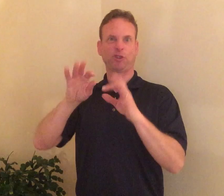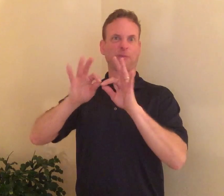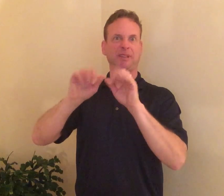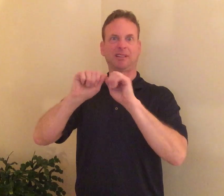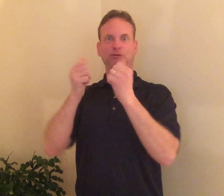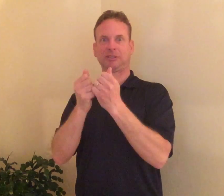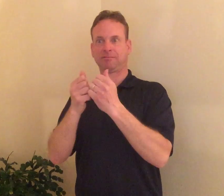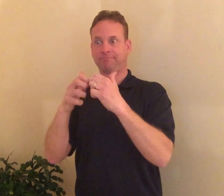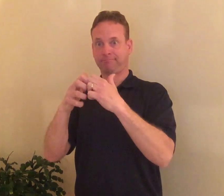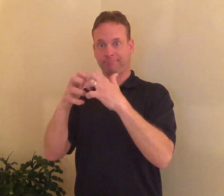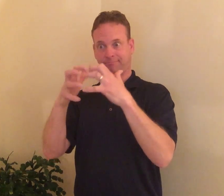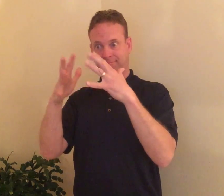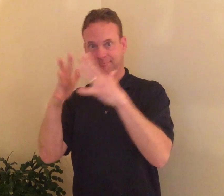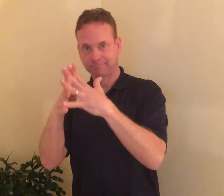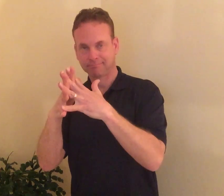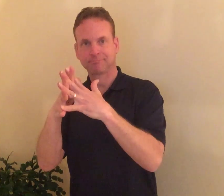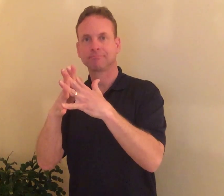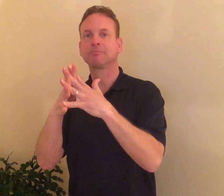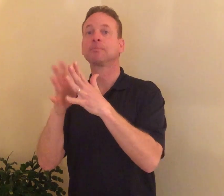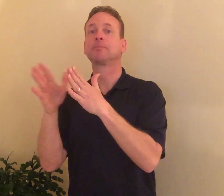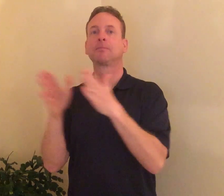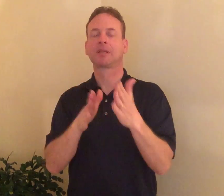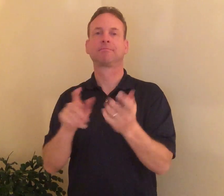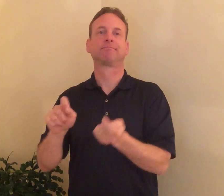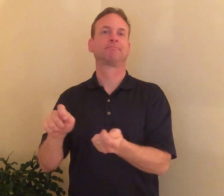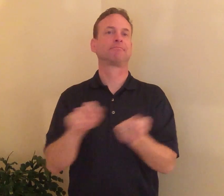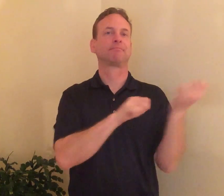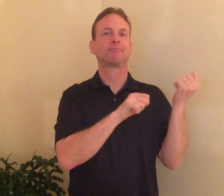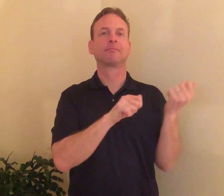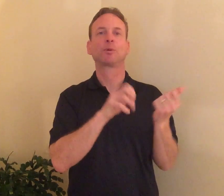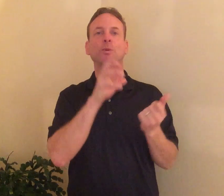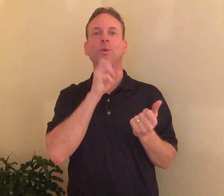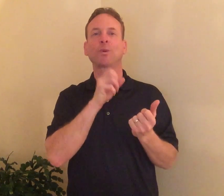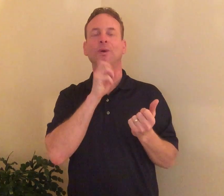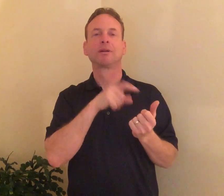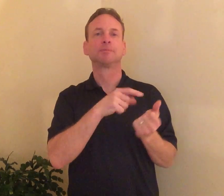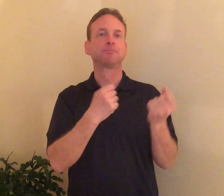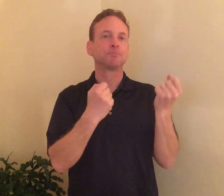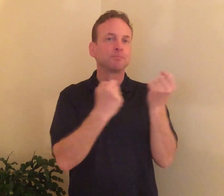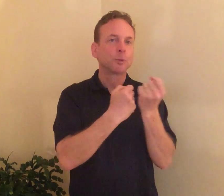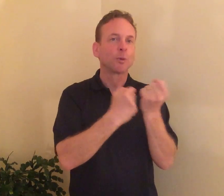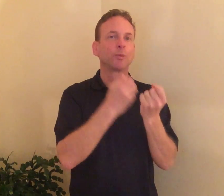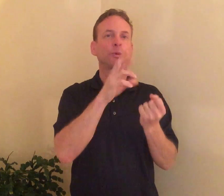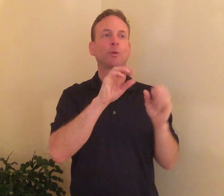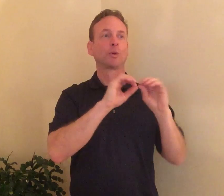of interpreting agencies, RID should discontinue the "supporting" and "organization" membership